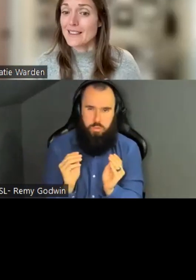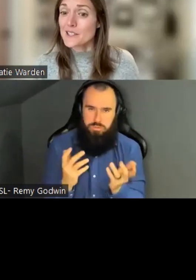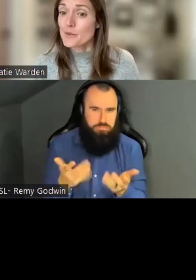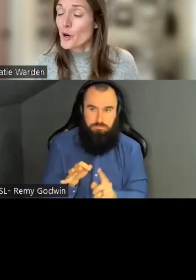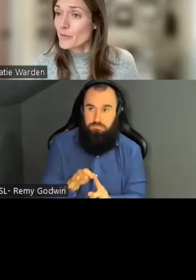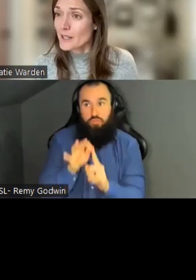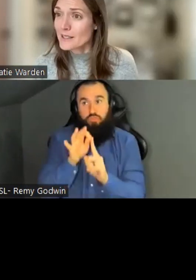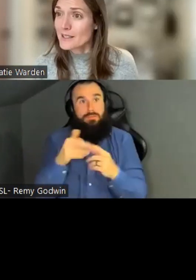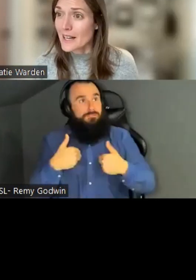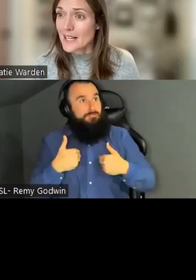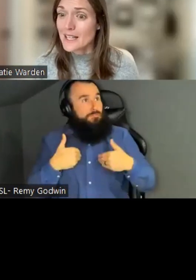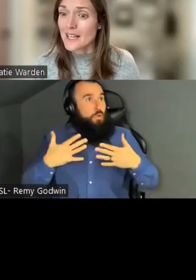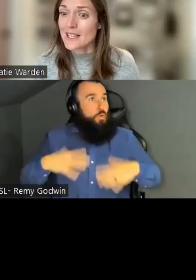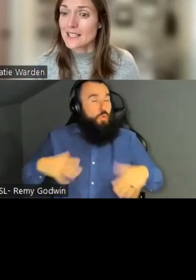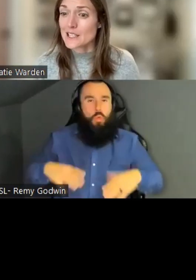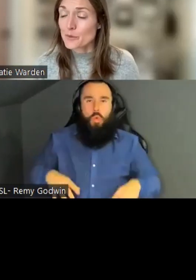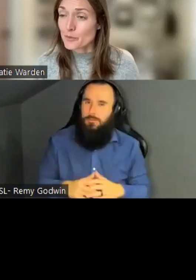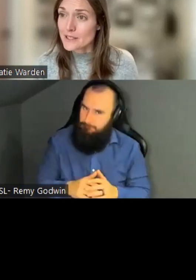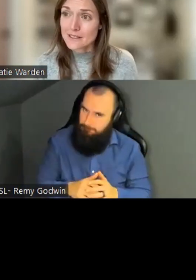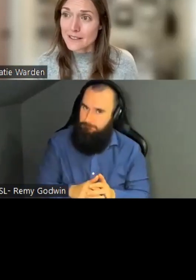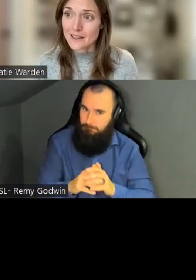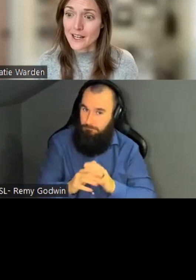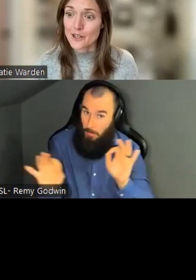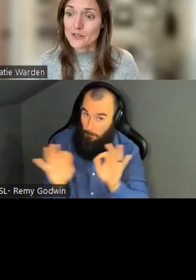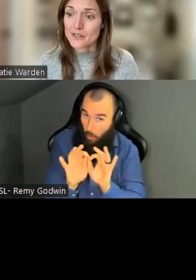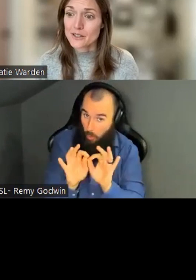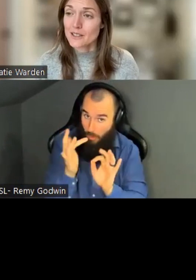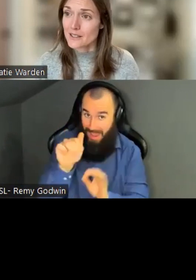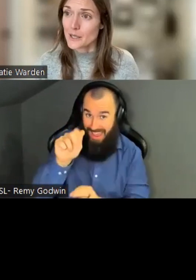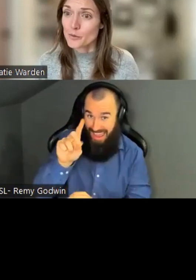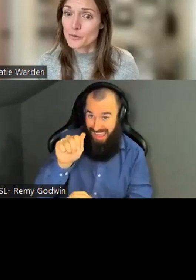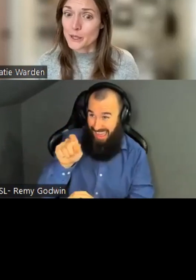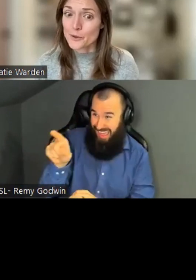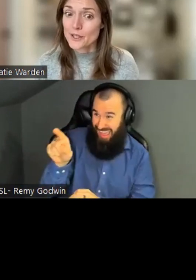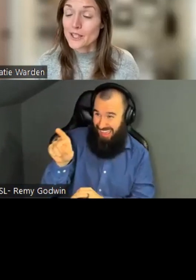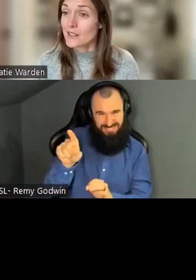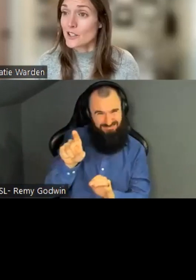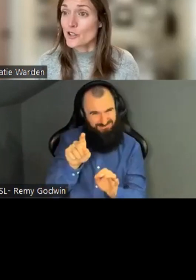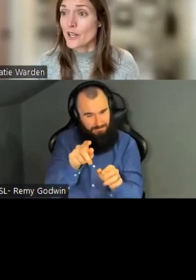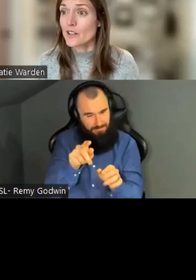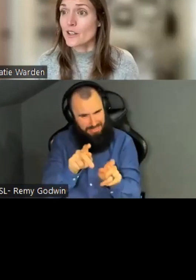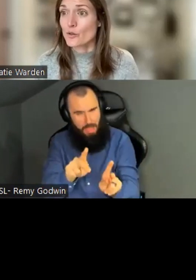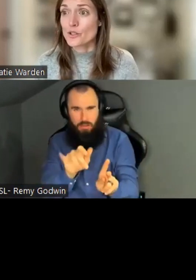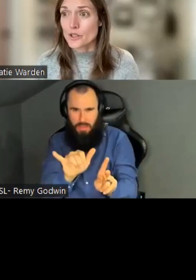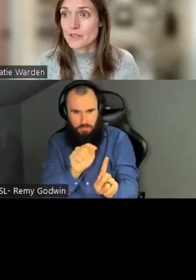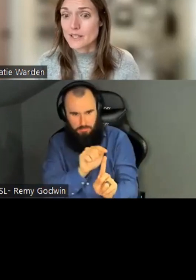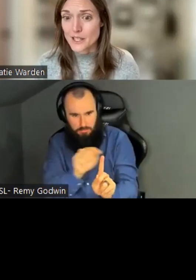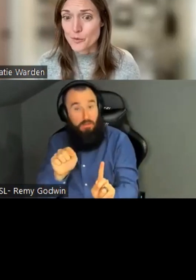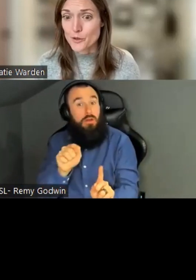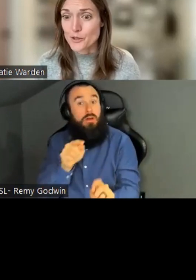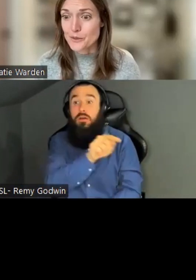And that's in part because the ADA explicitly allows disabled people to train their own service animals.